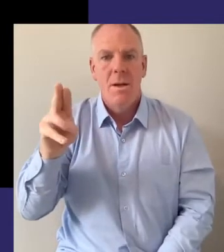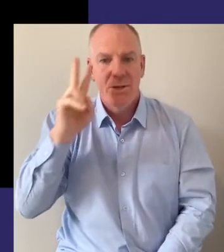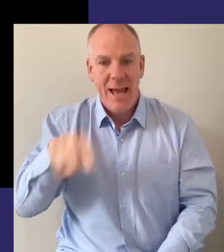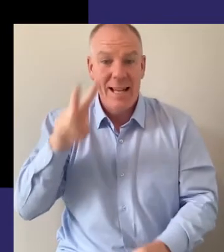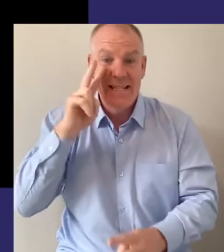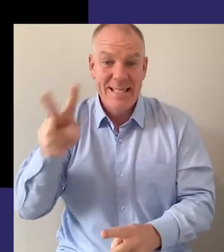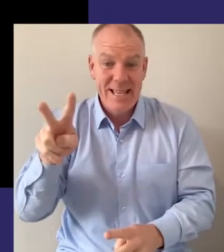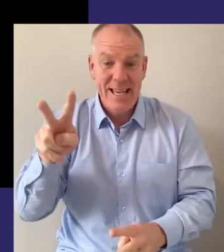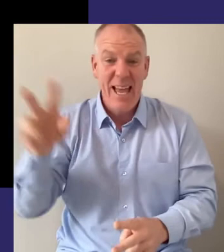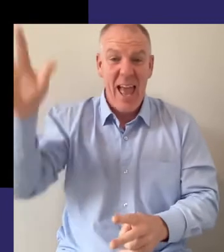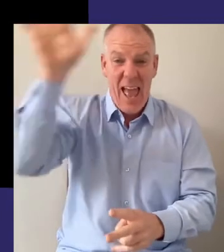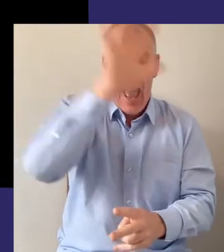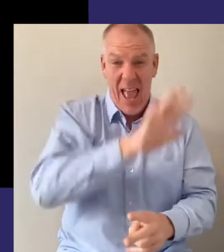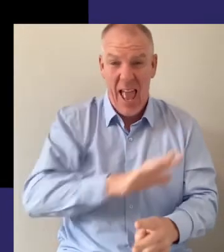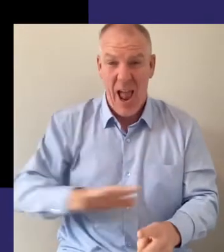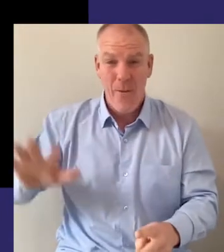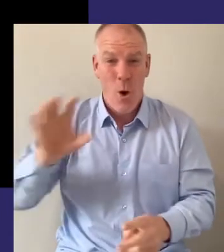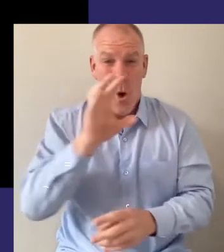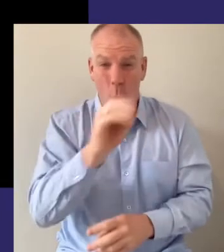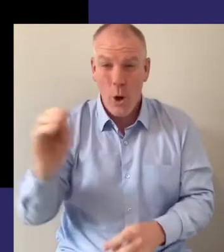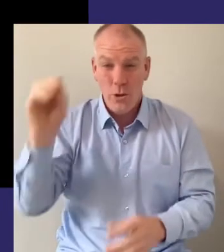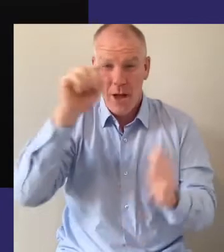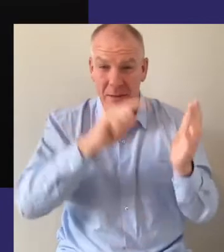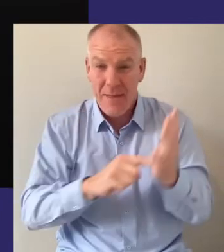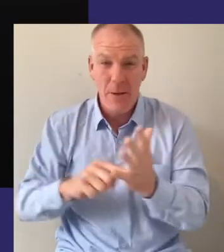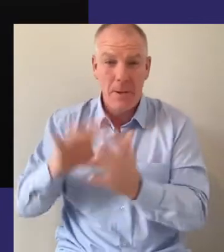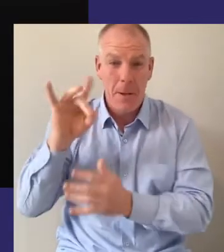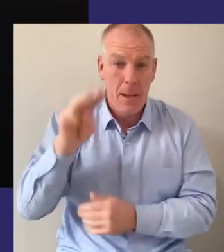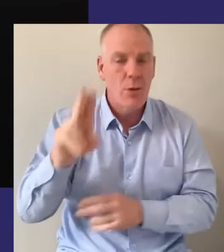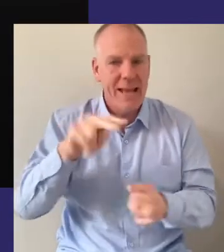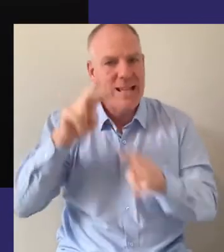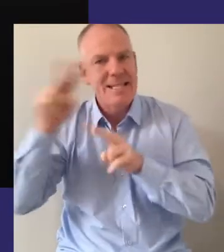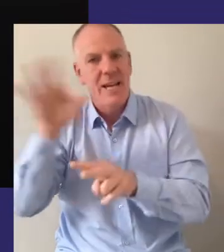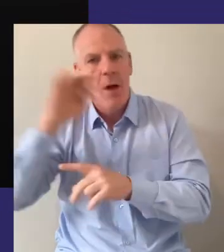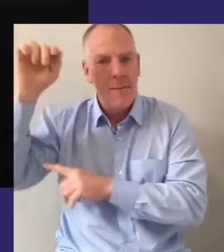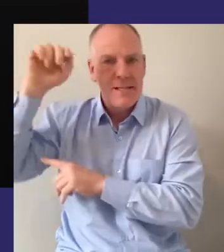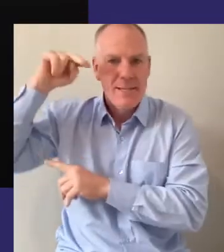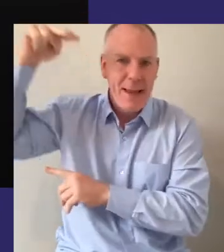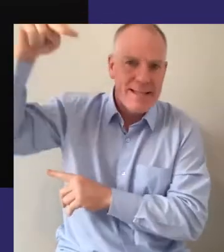they can cover areas from hundreds of thousands of kilometres. This can be actually seen from satellites, all the way in space.